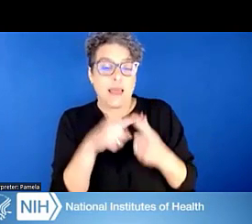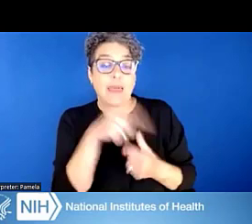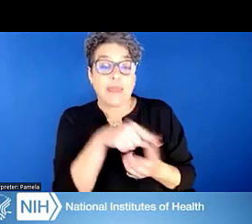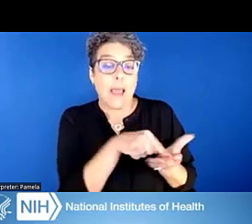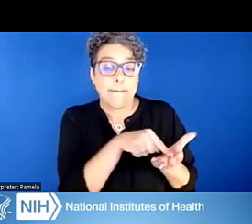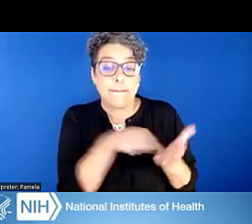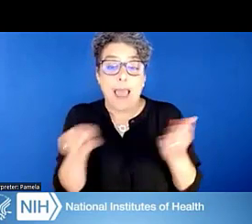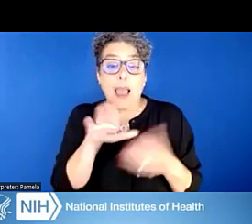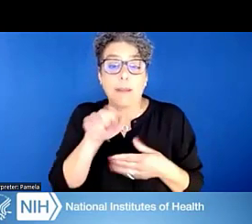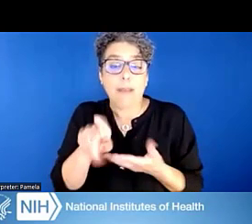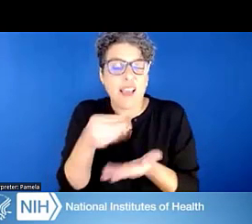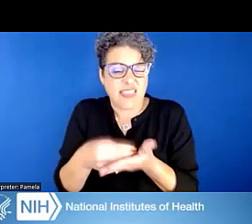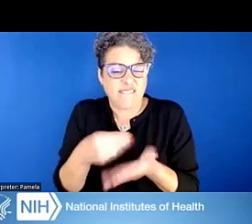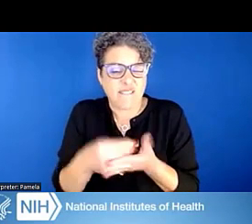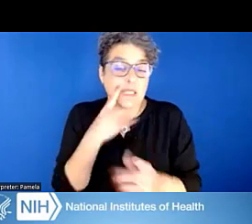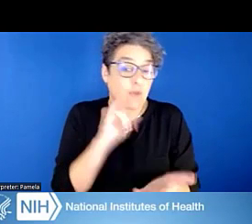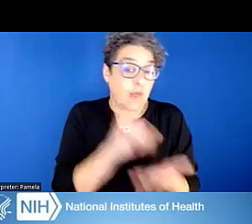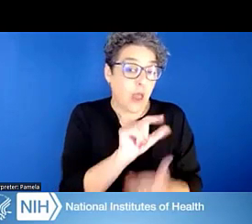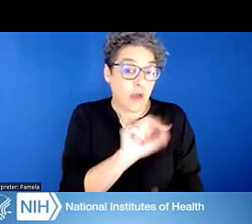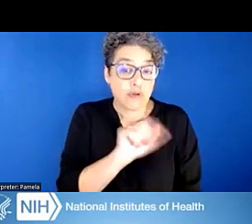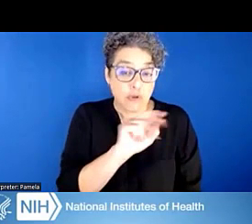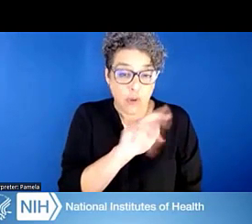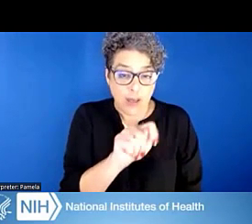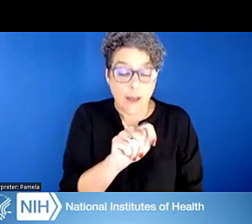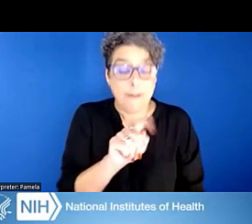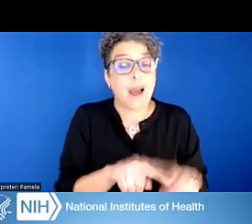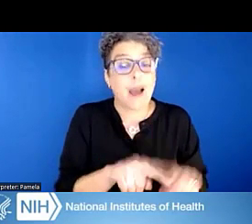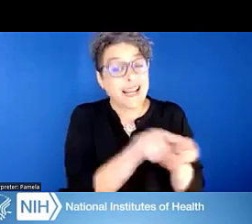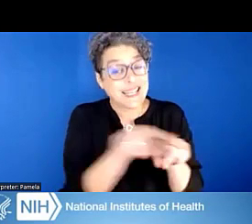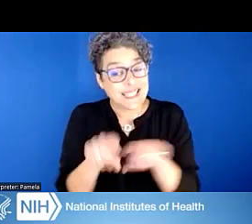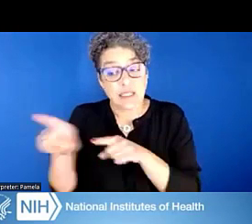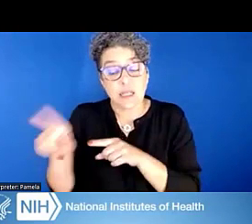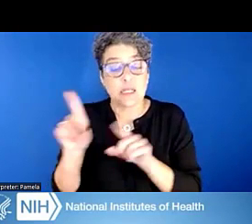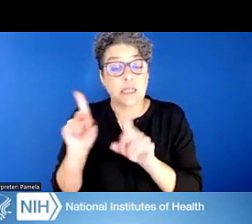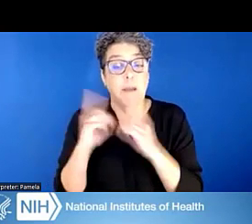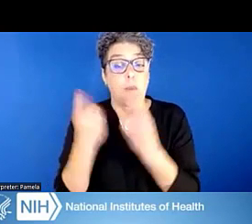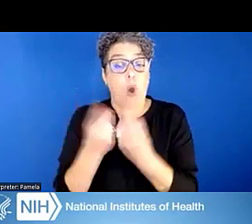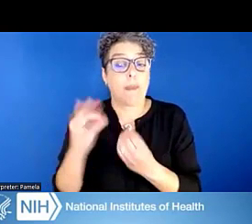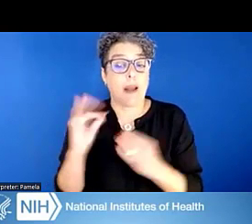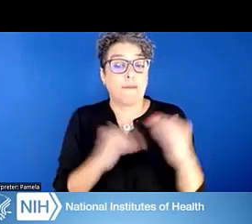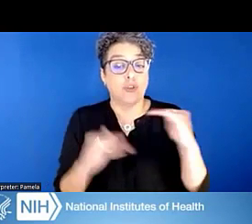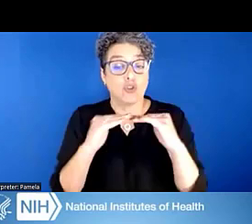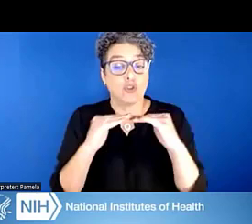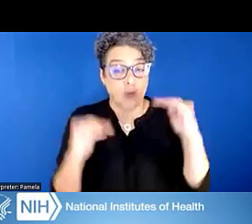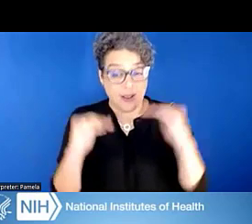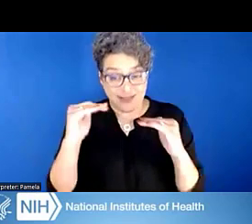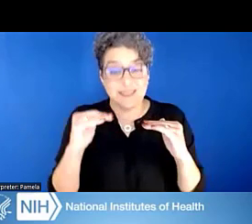Now, in addition, the Department of Justice decided to pursue potential false claims